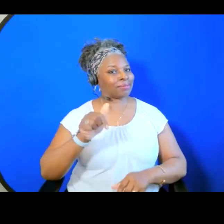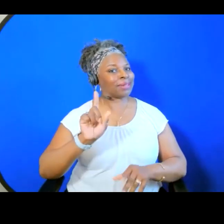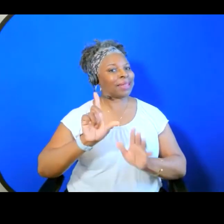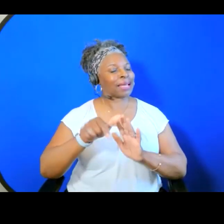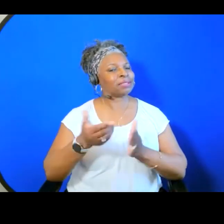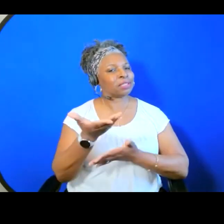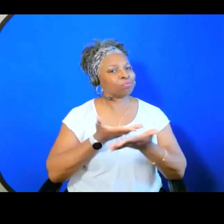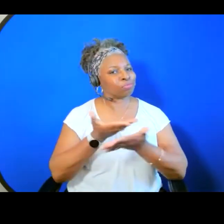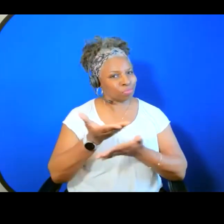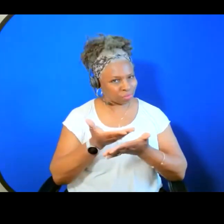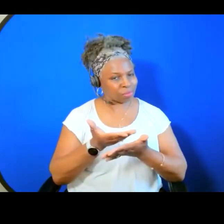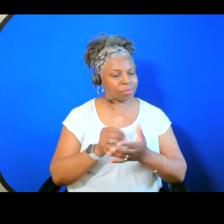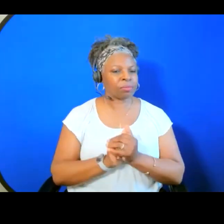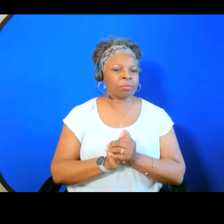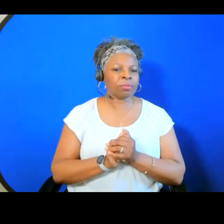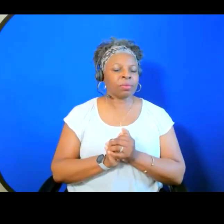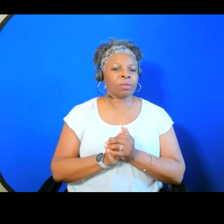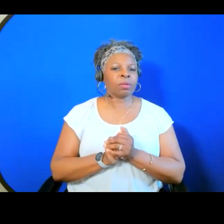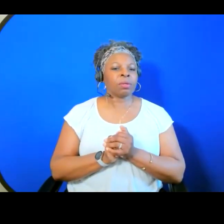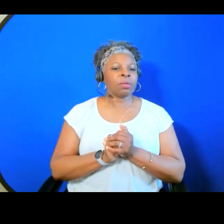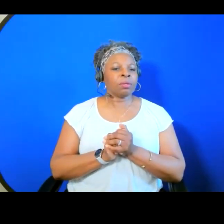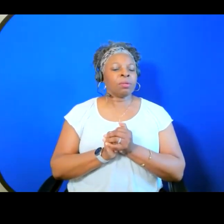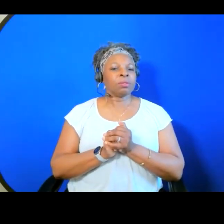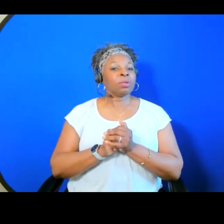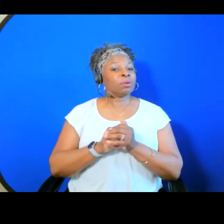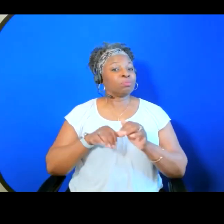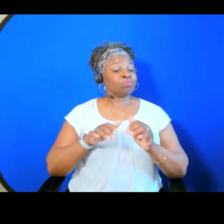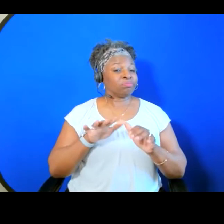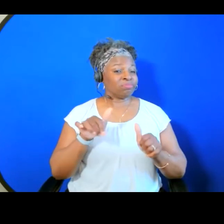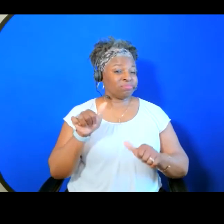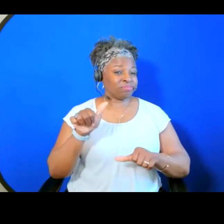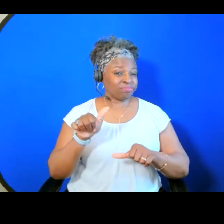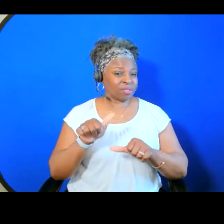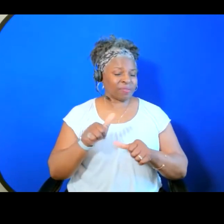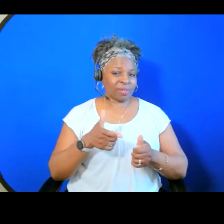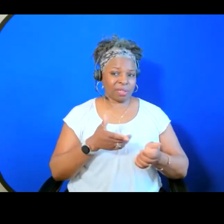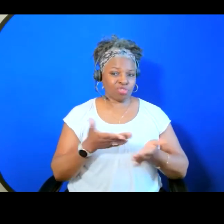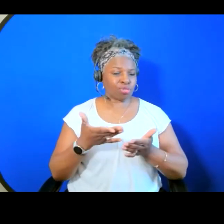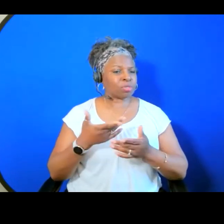So, I'm briefly going to introduce myself and then by sharing some images for where I work.